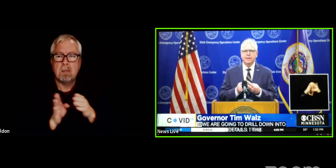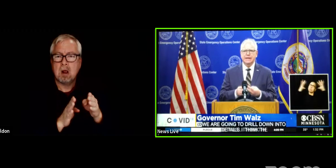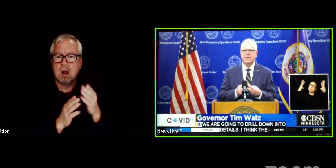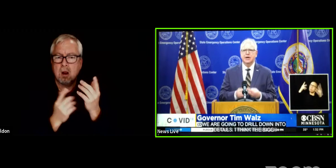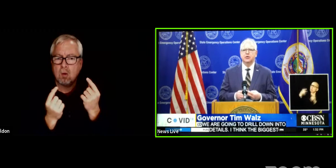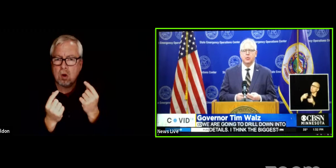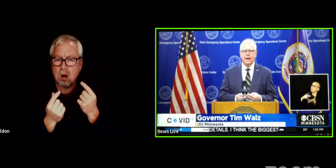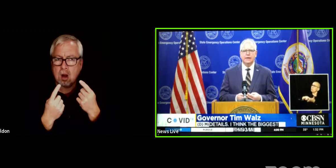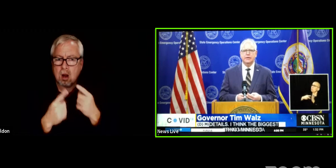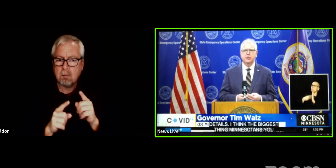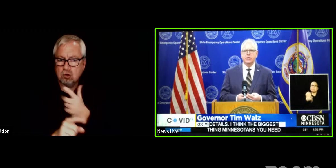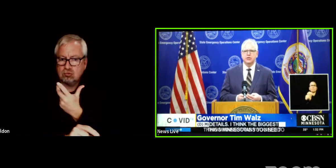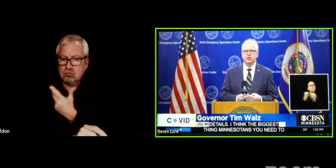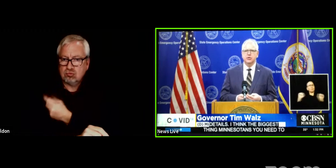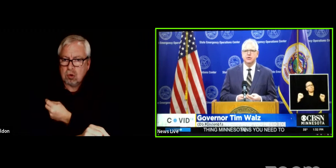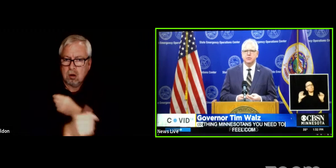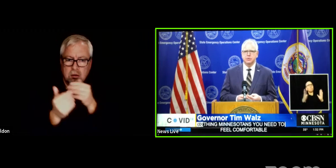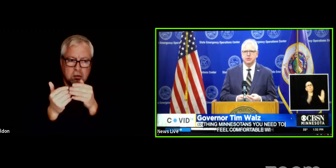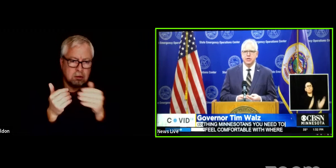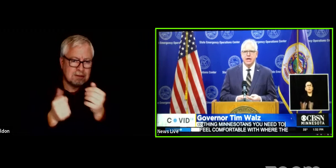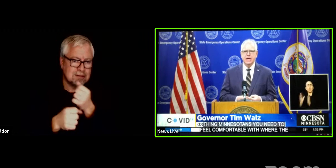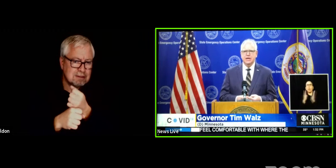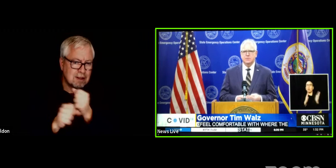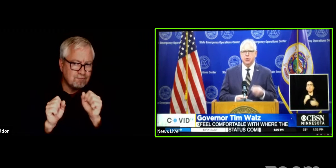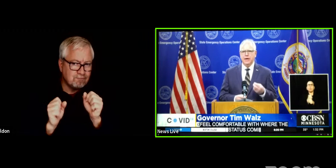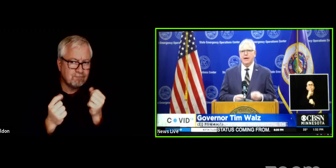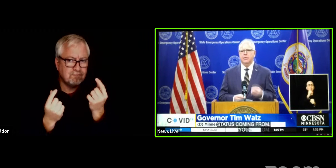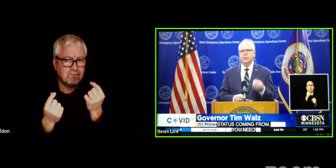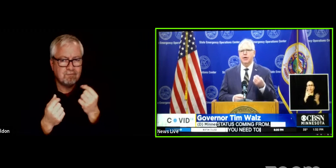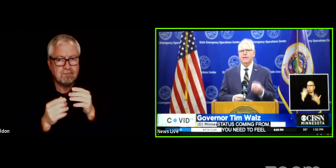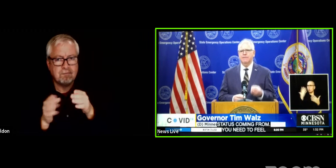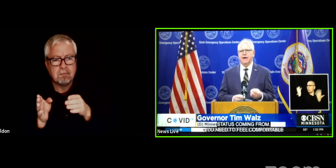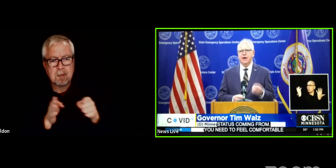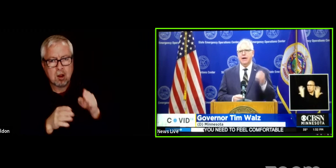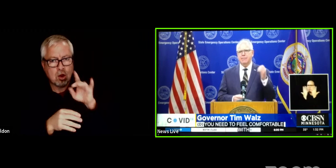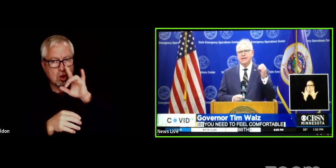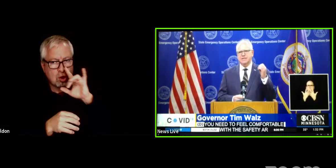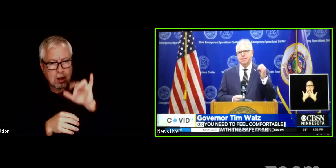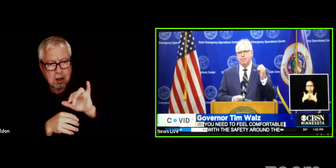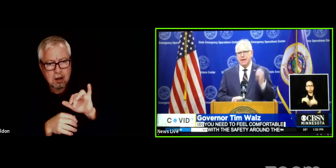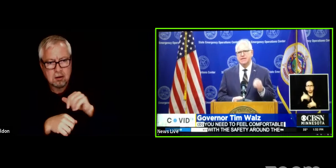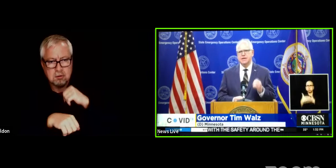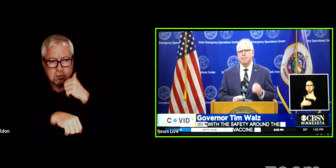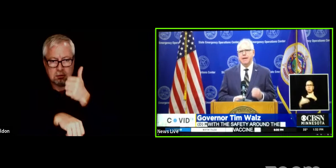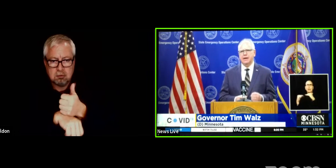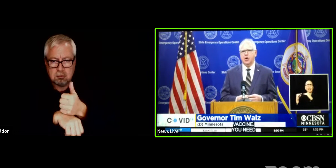BEING DONE CORRECTLY TO ASSURE DISTRIBUTION IS BOTH EQUITABLE AND FAIR AND MAKES THE BIGGEST IMPACT ON